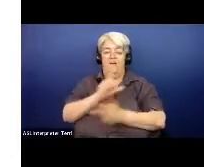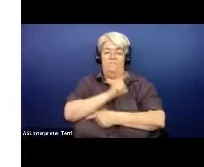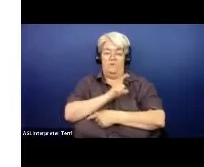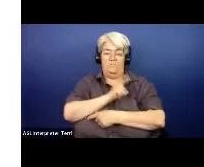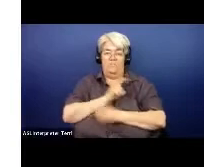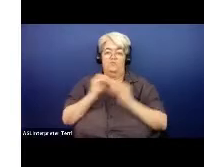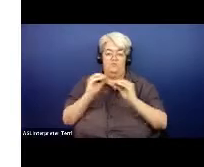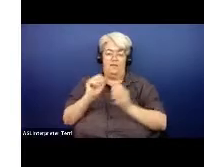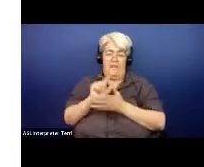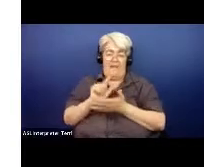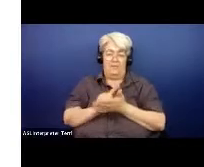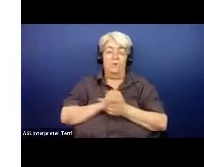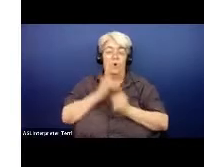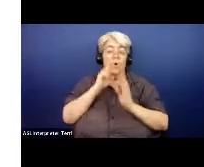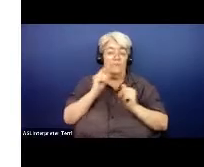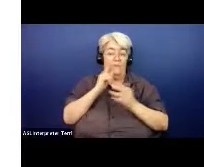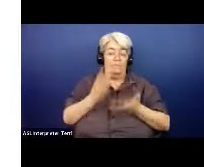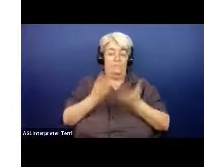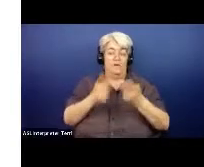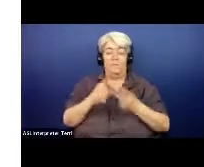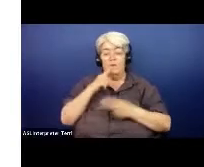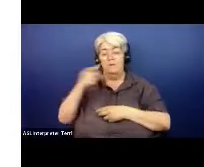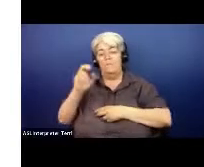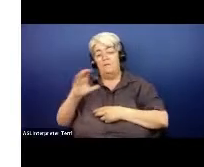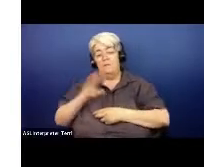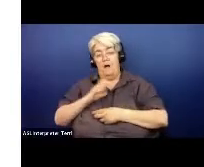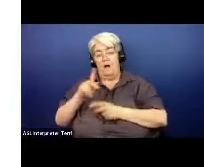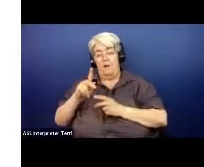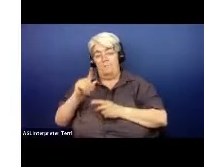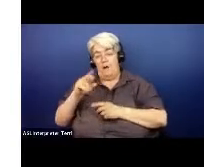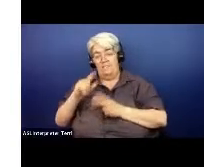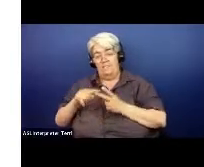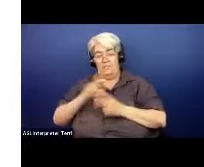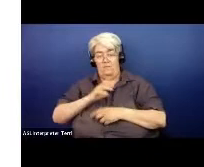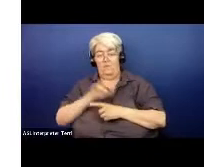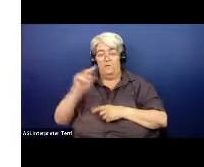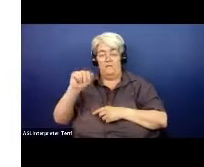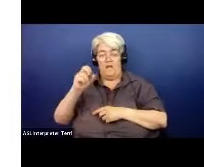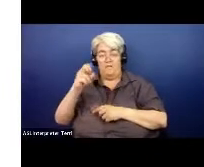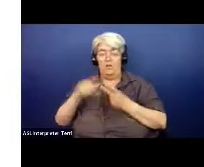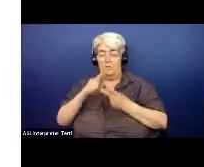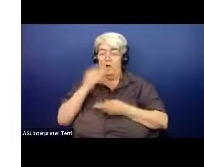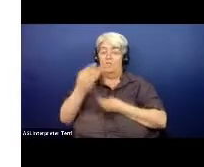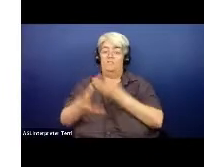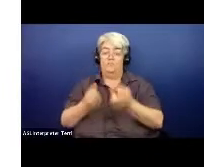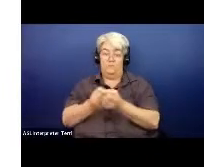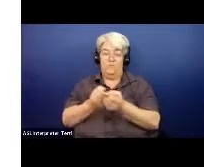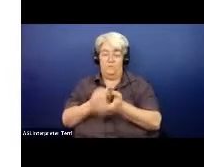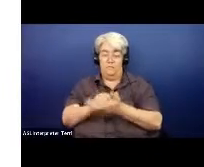all of that, I did a lot of my own work.